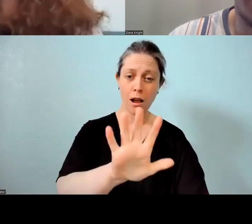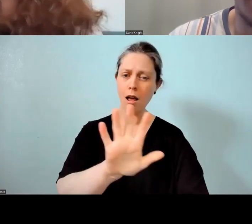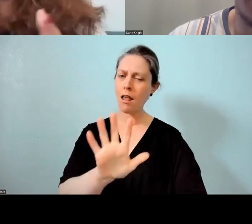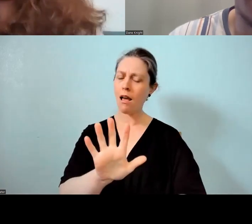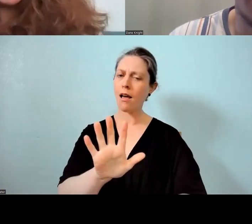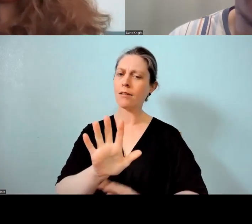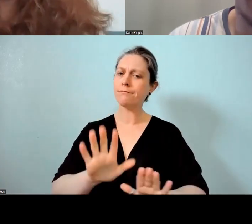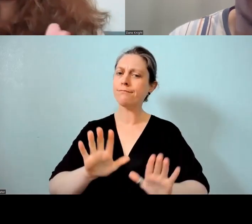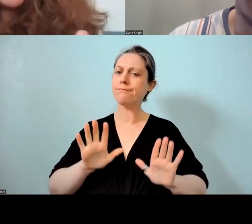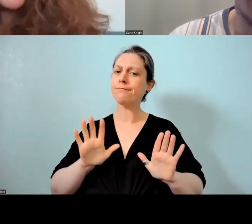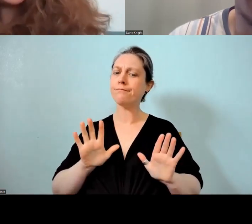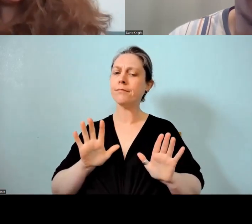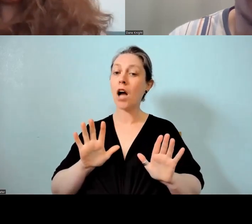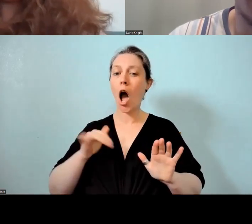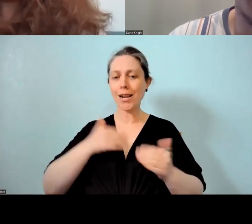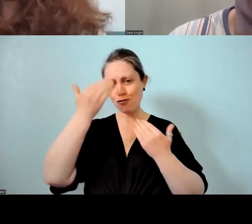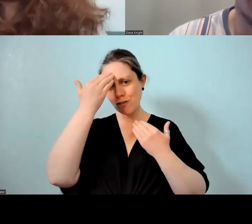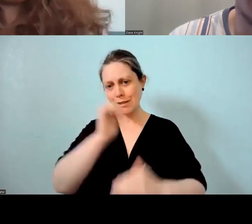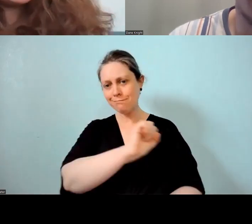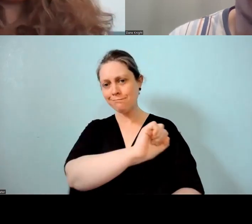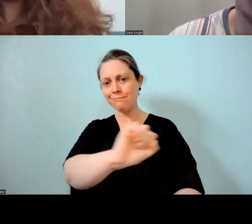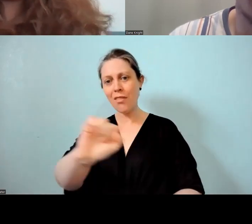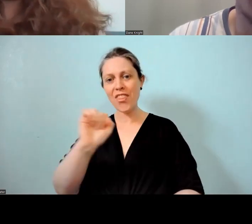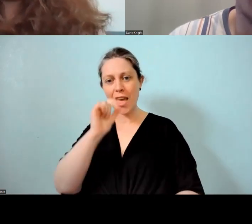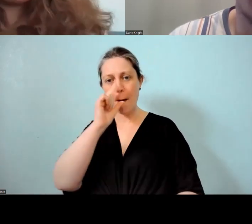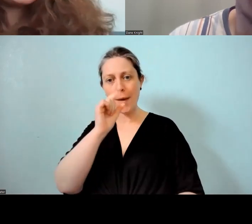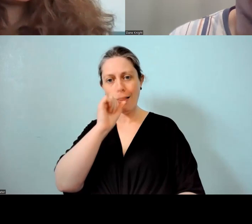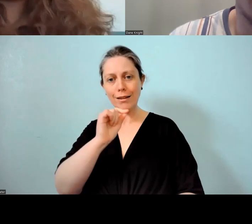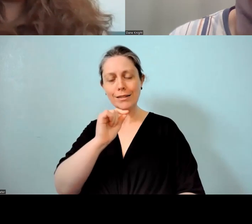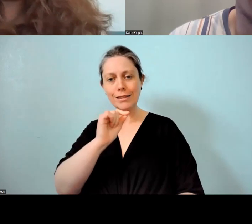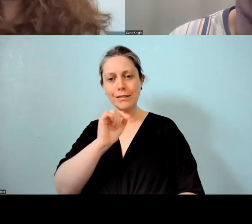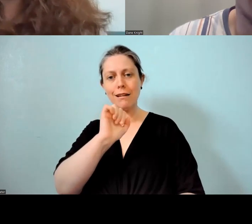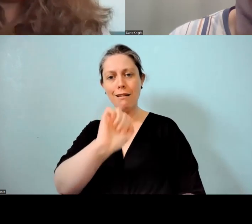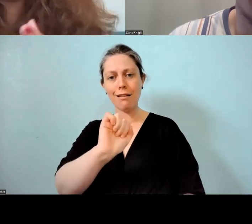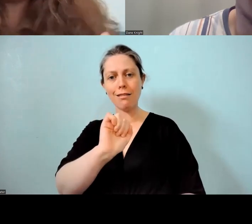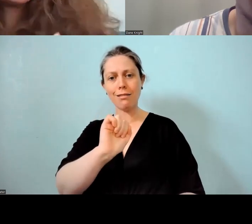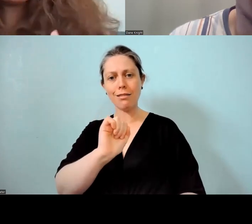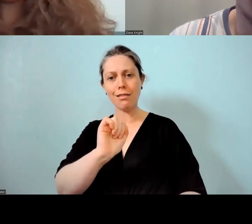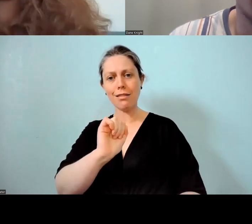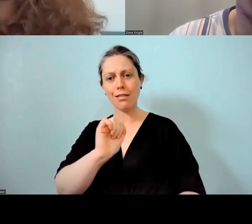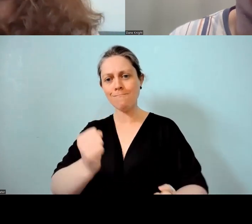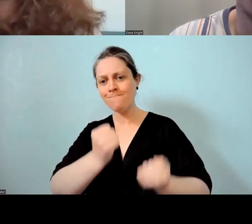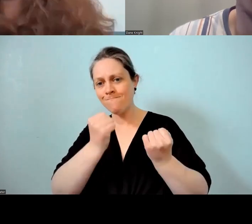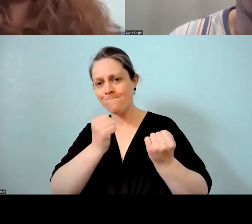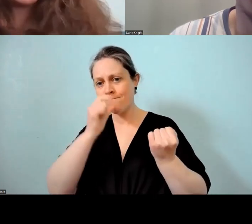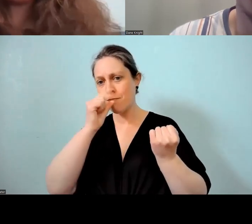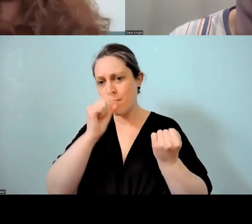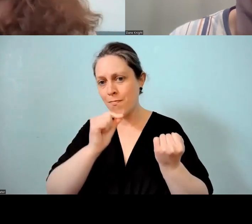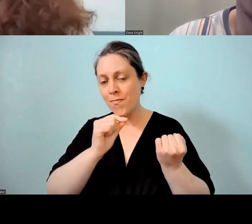I guess, respect their abilities, their capabilities, and check in with them about whether they want help or not.